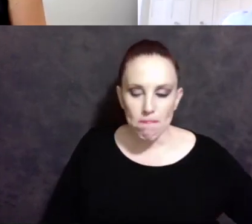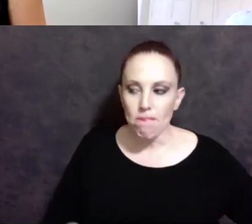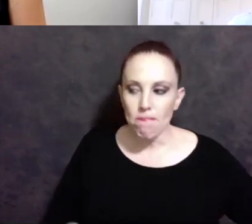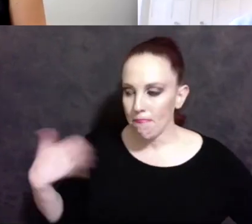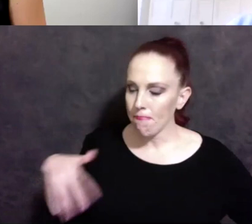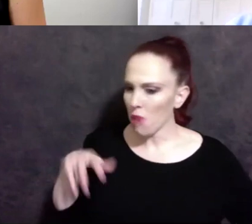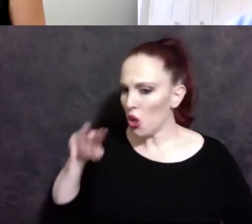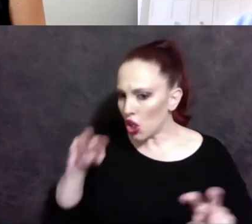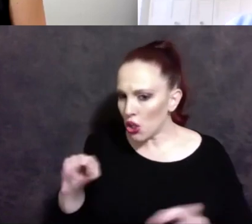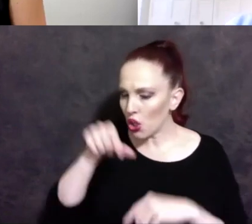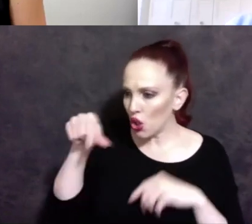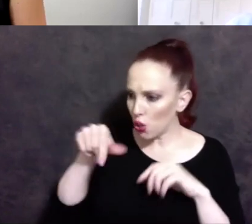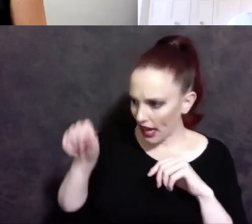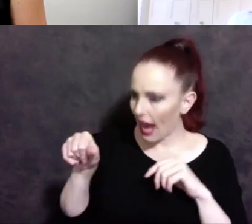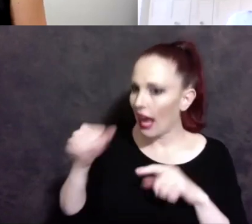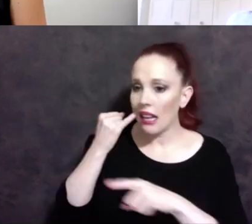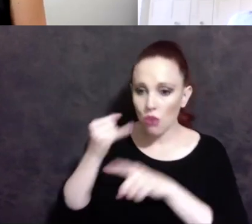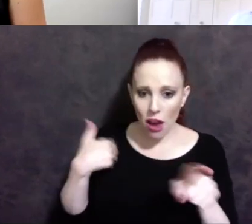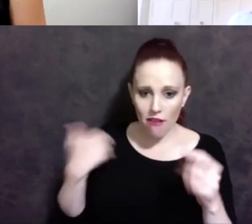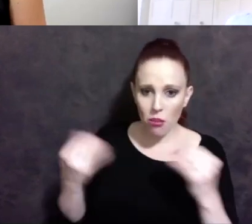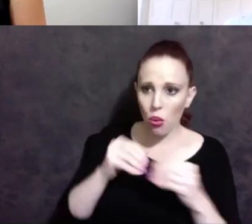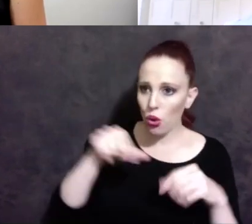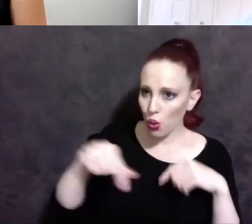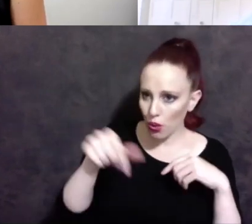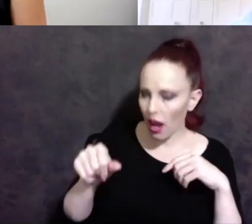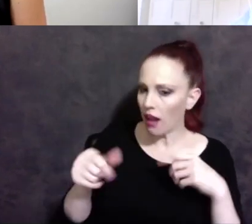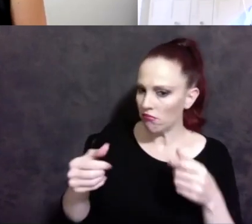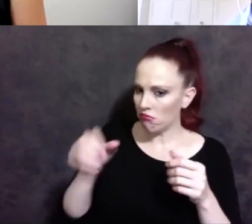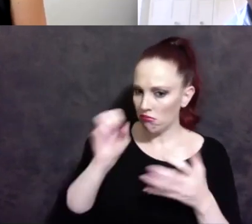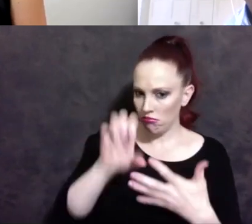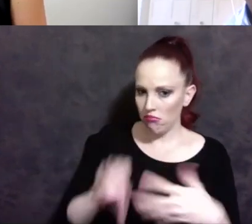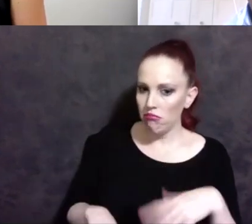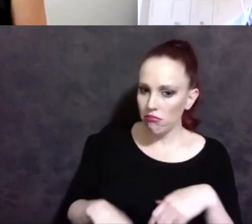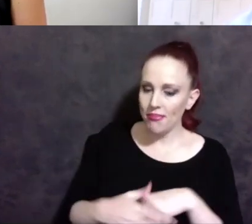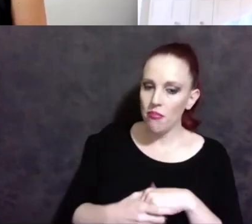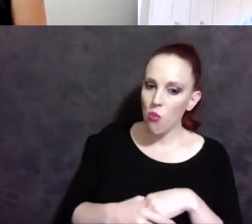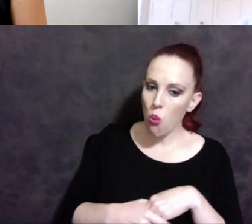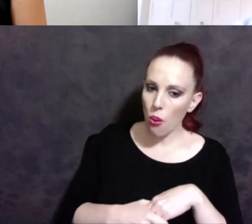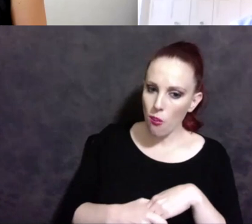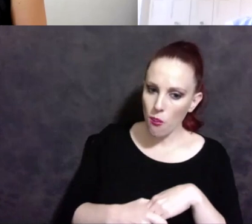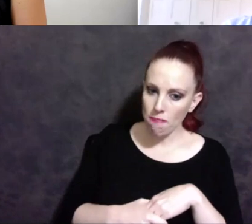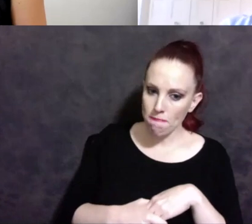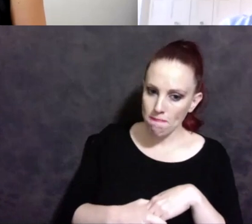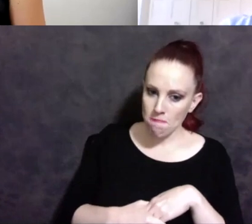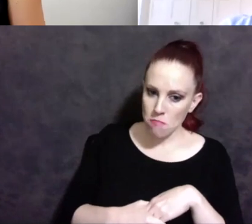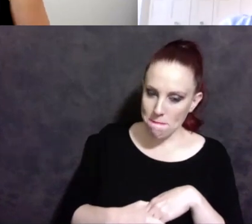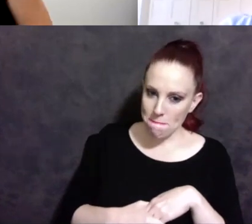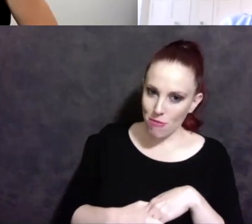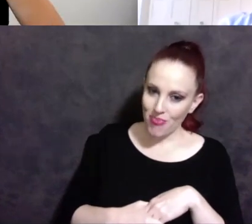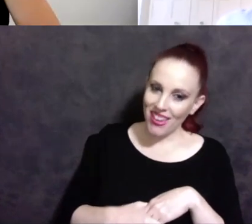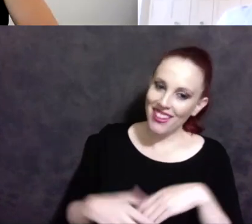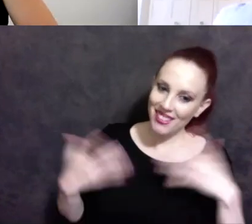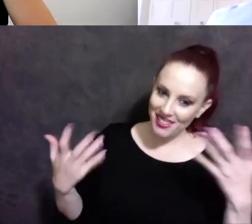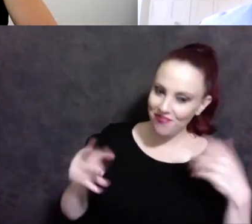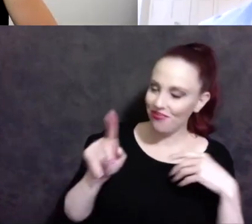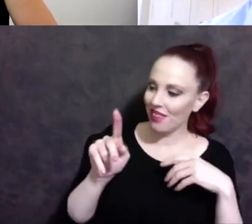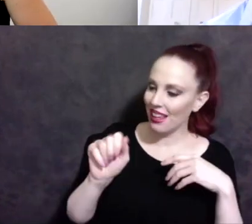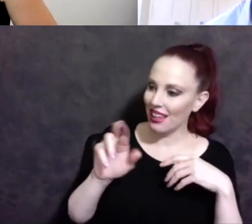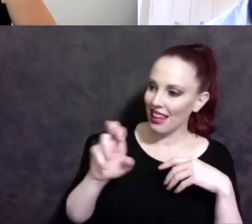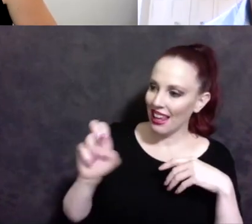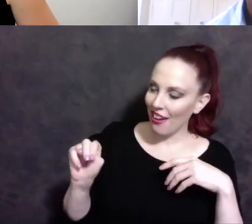anybody else has question, drop it in the Q&A. Karen is asking if you have a TED Talk?